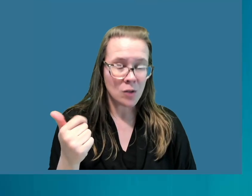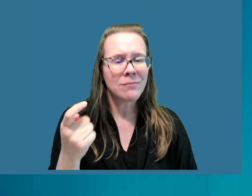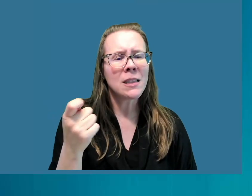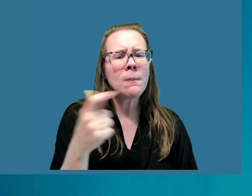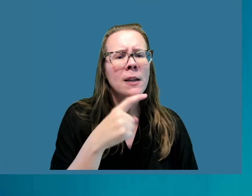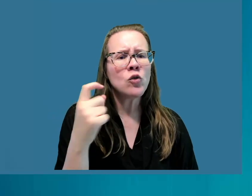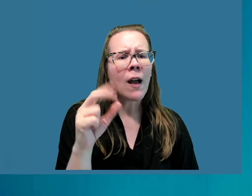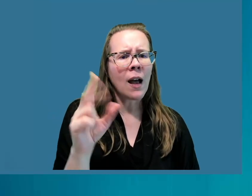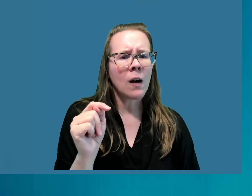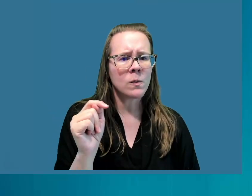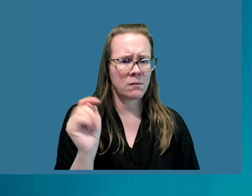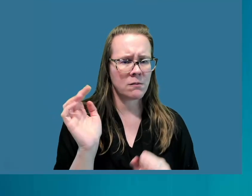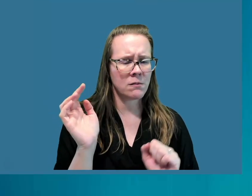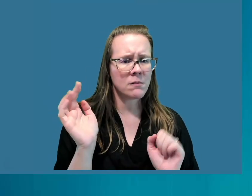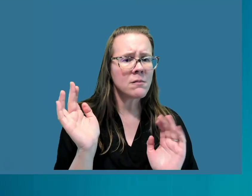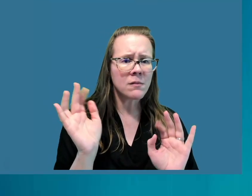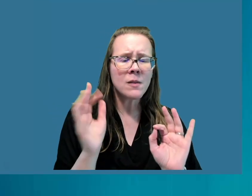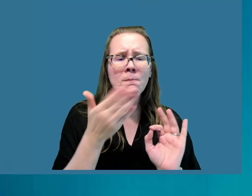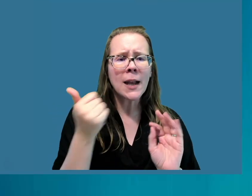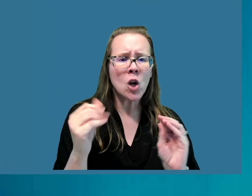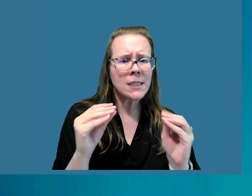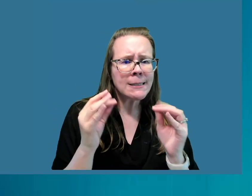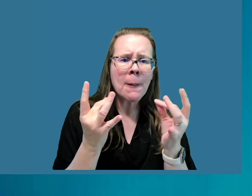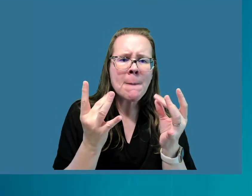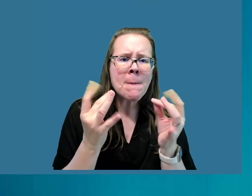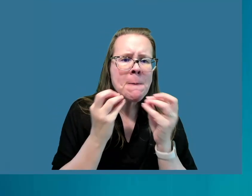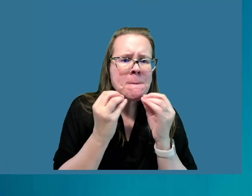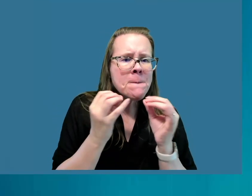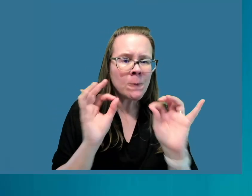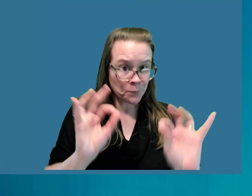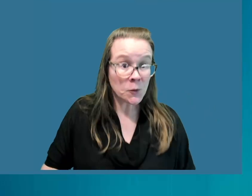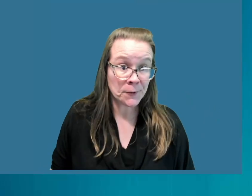and it has to do with the texture--they dry out a little bit before the royal icing seals the,